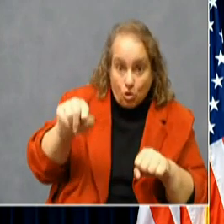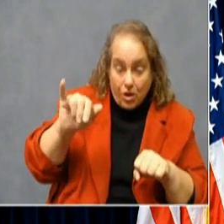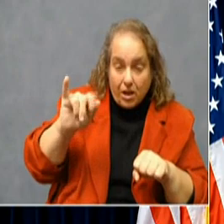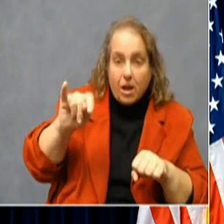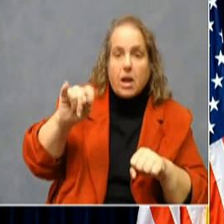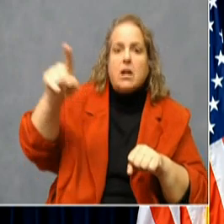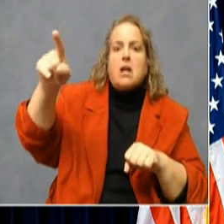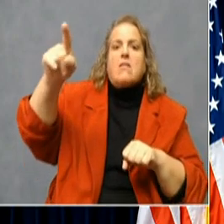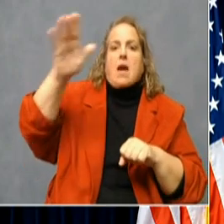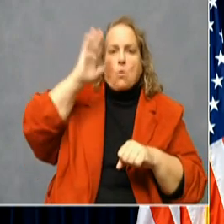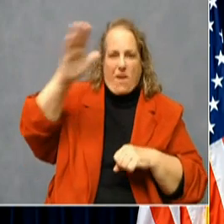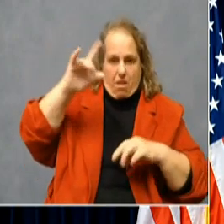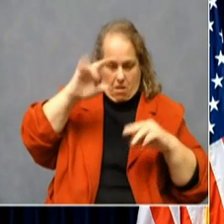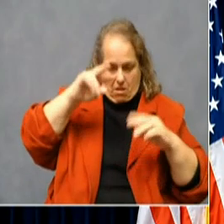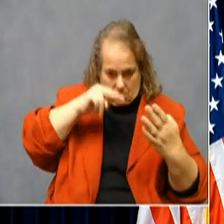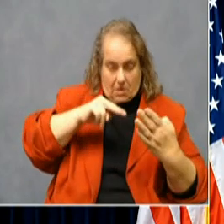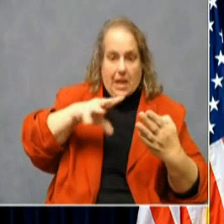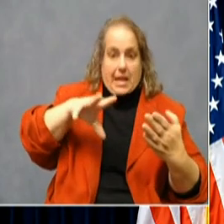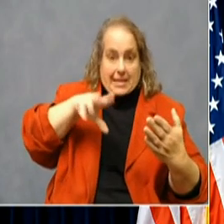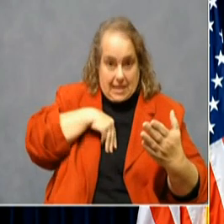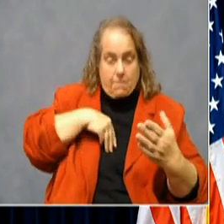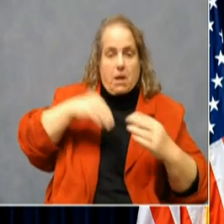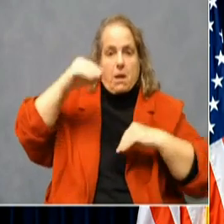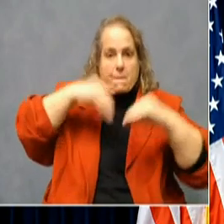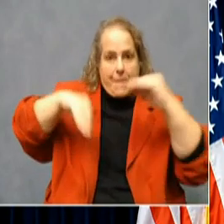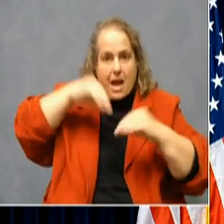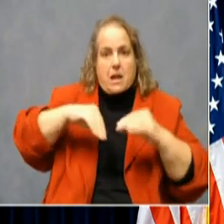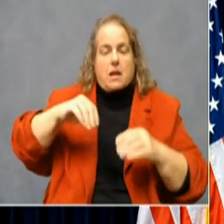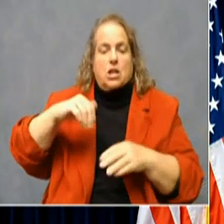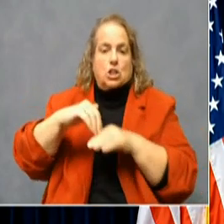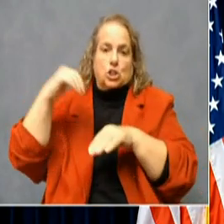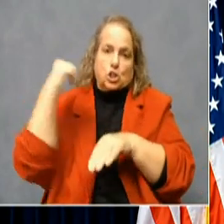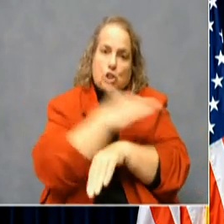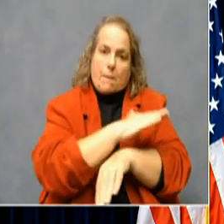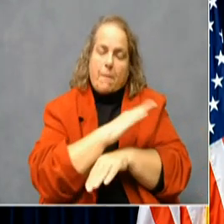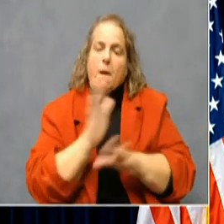work smoothly. So Kentucky and should feel confident that we are working day